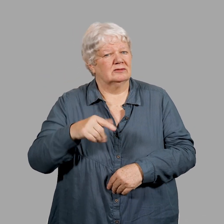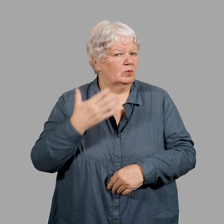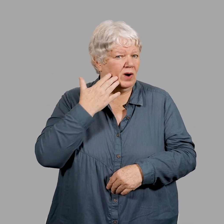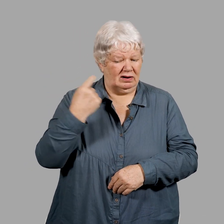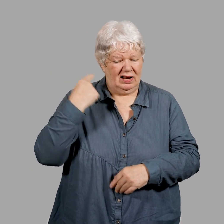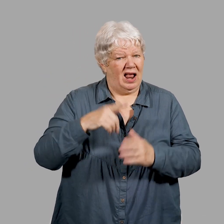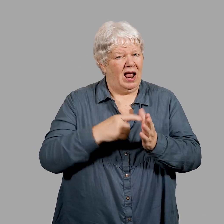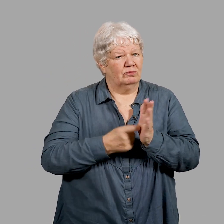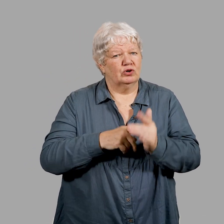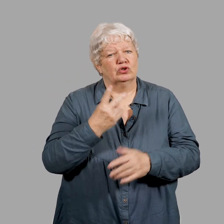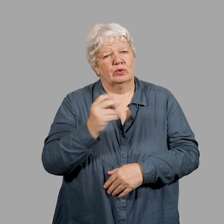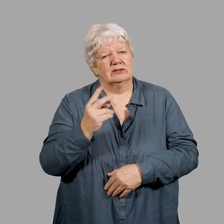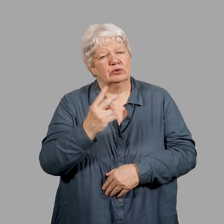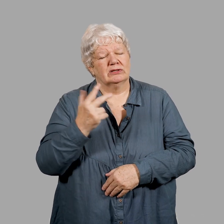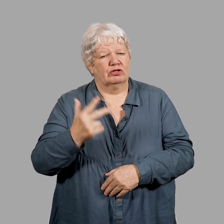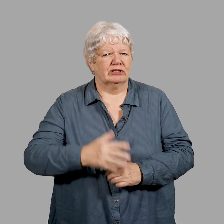Date: April 2023